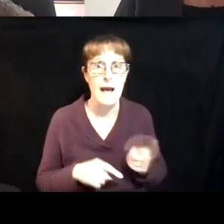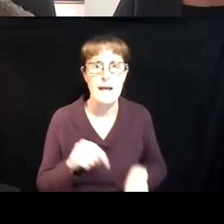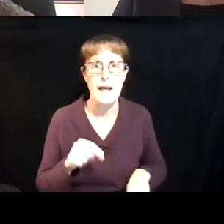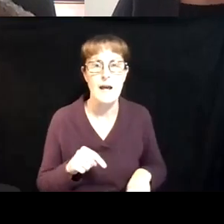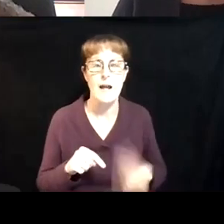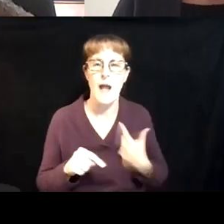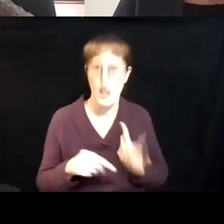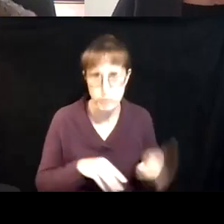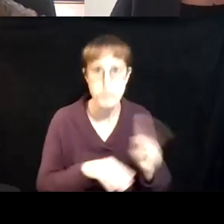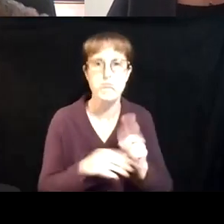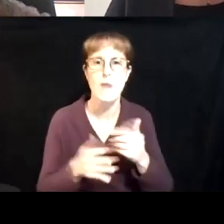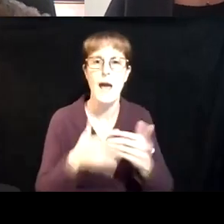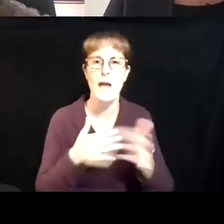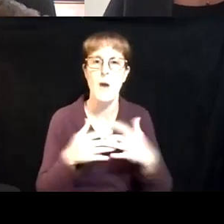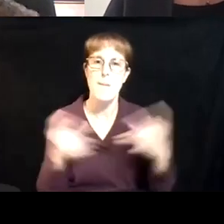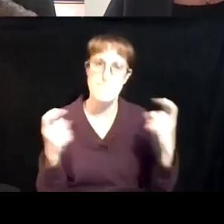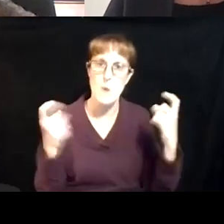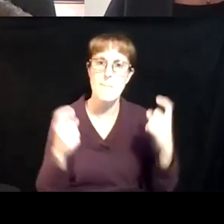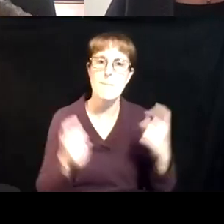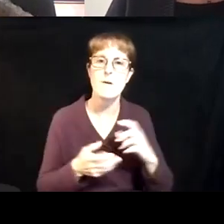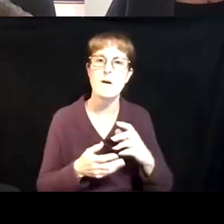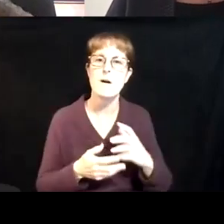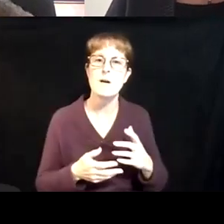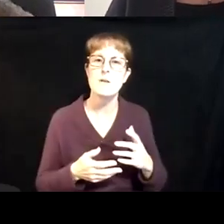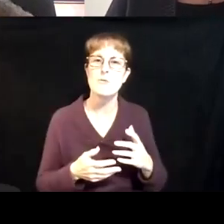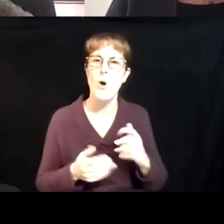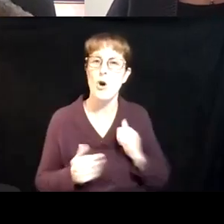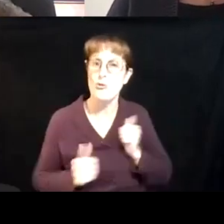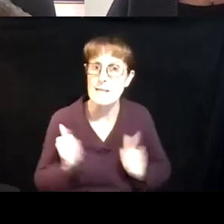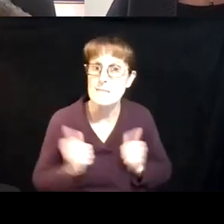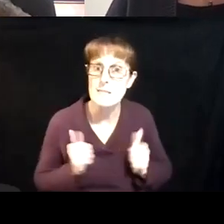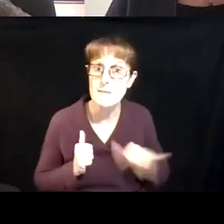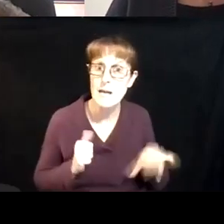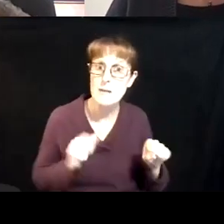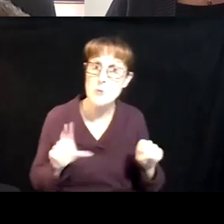The other myth is that this is a place for people with